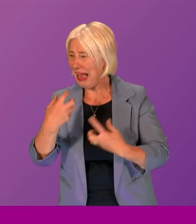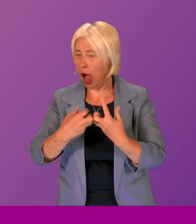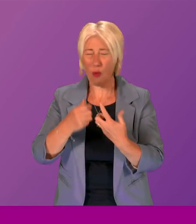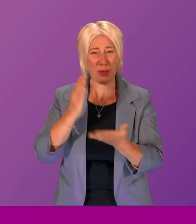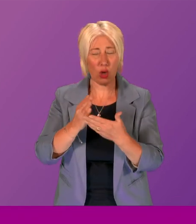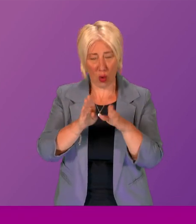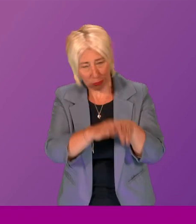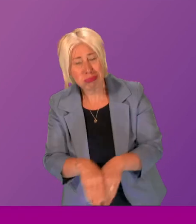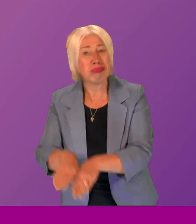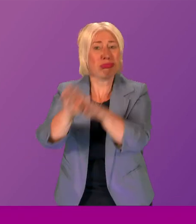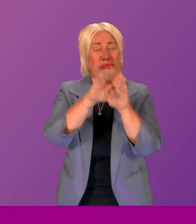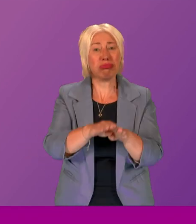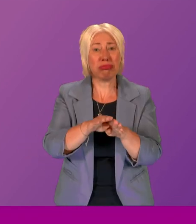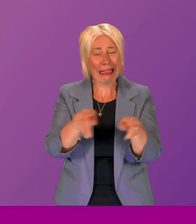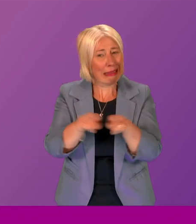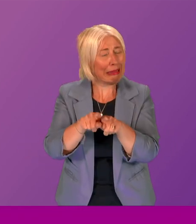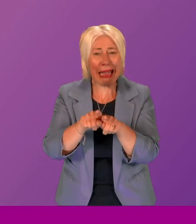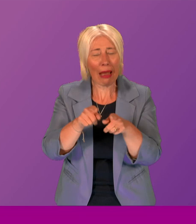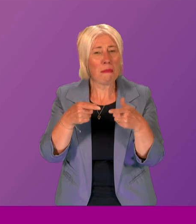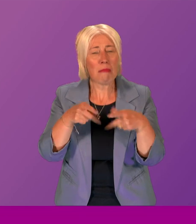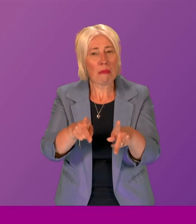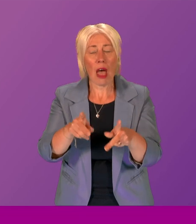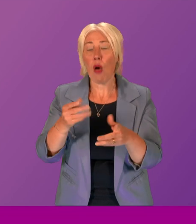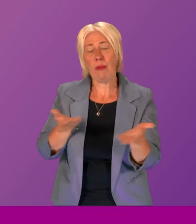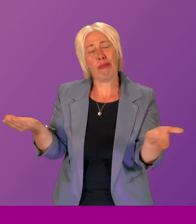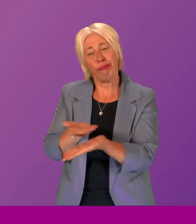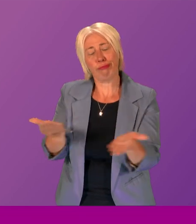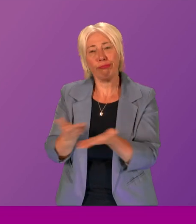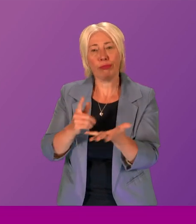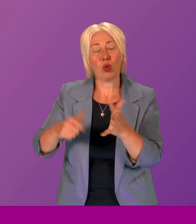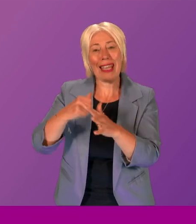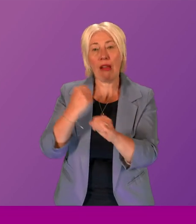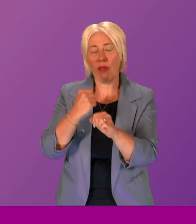approach across the UK, and we are in discussions with the UK Government on that. Nonetheless,